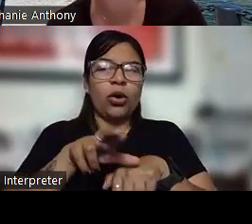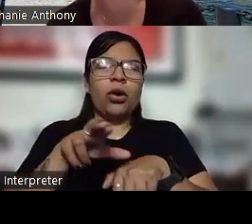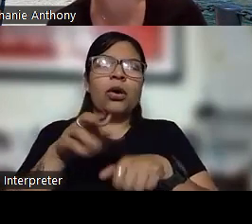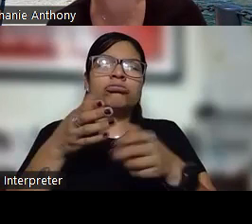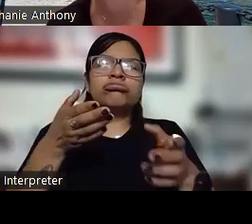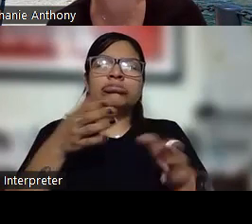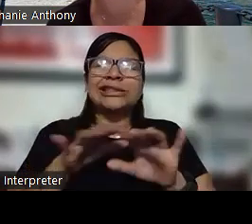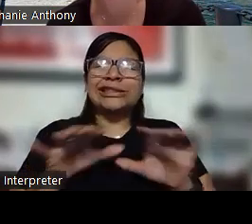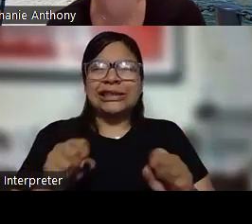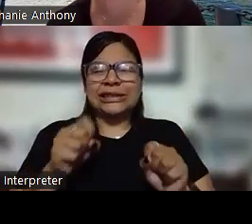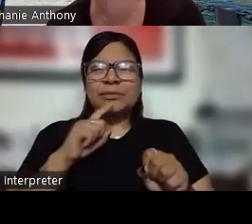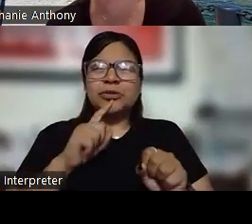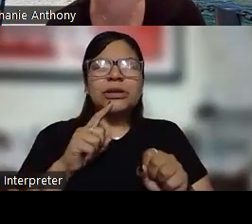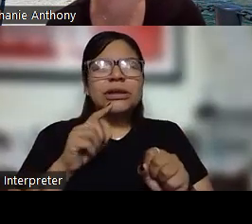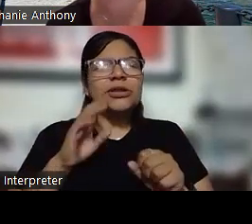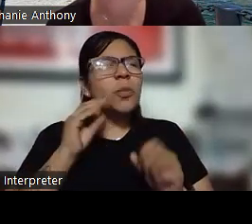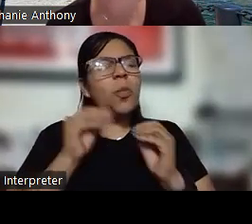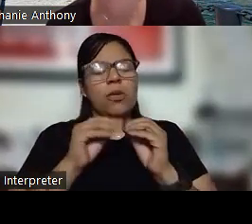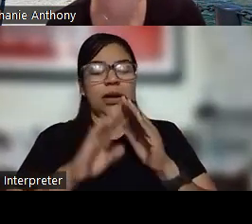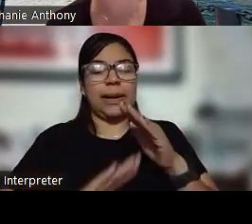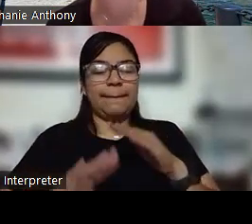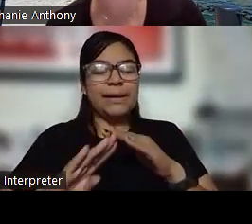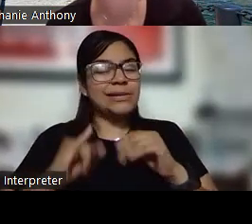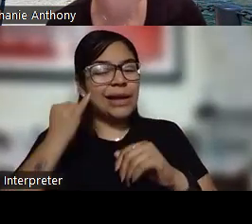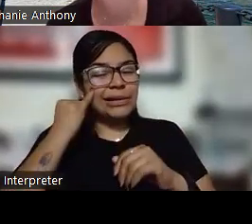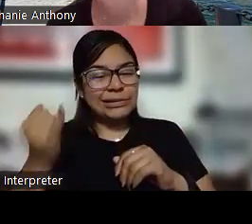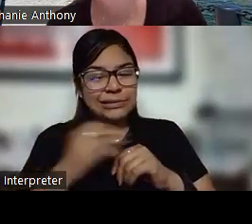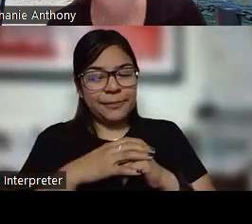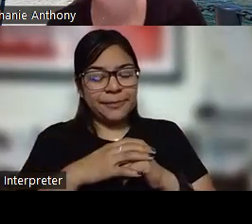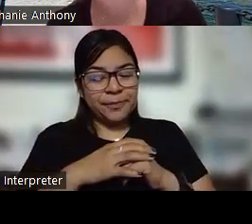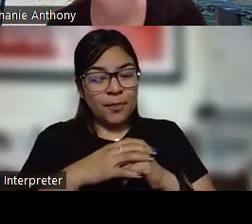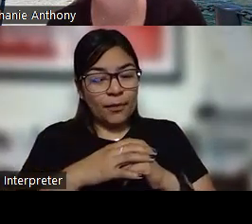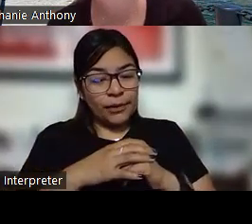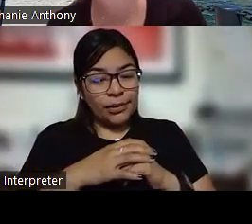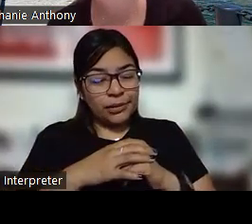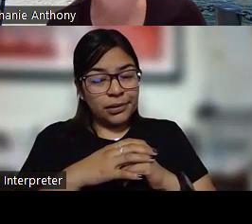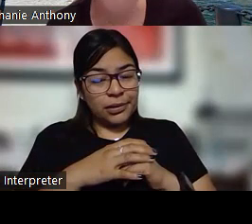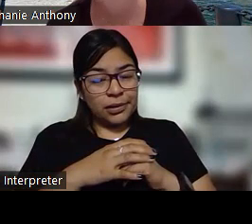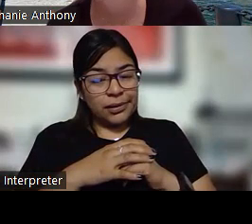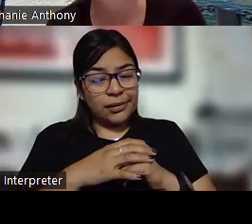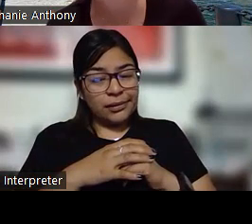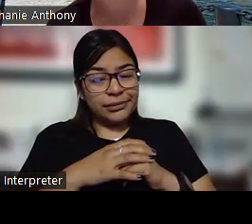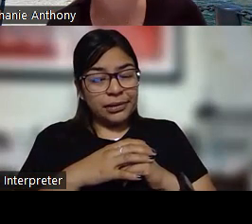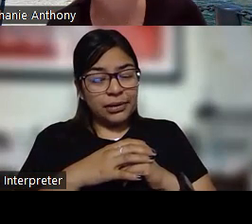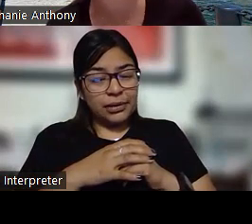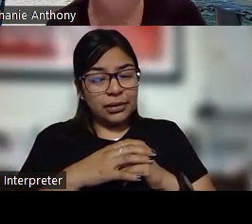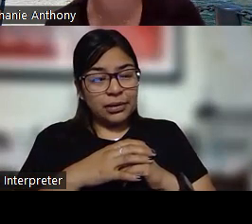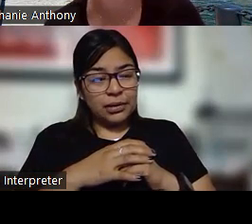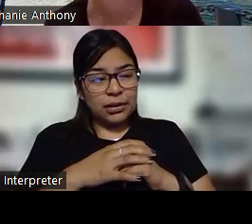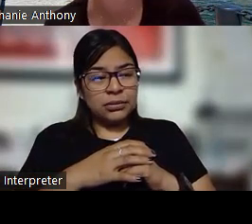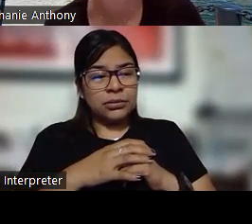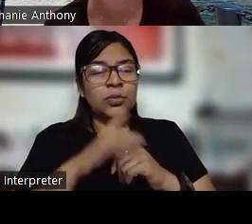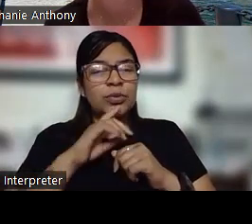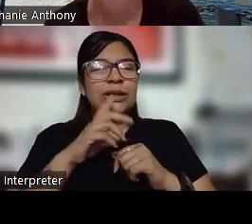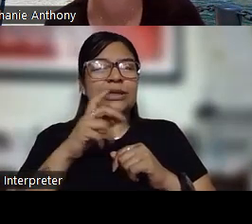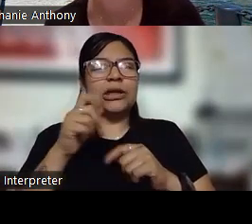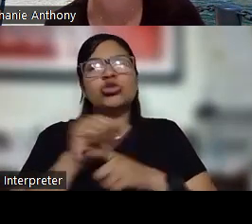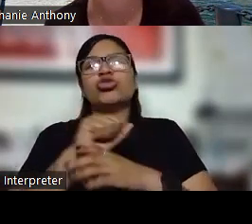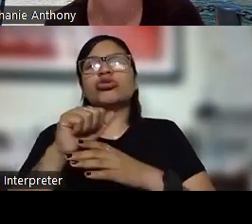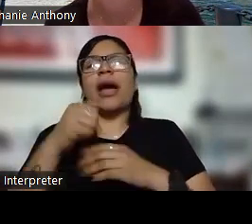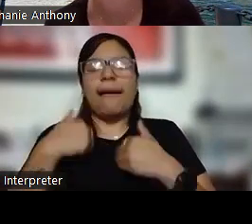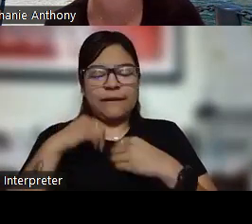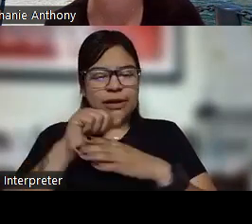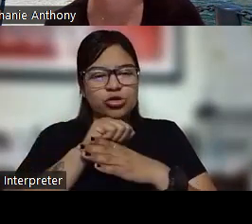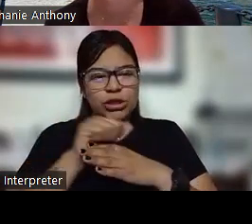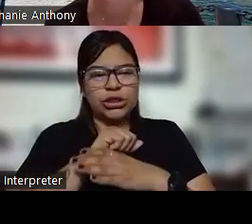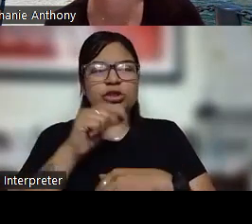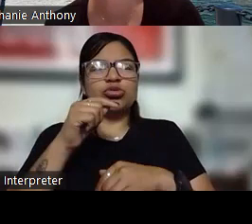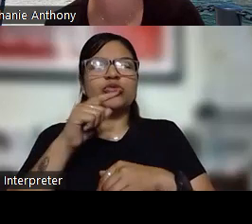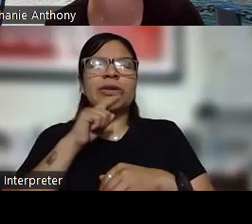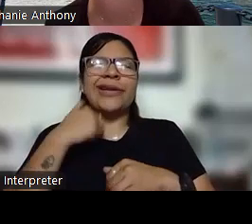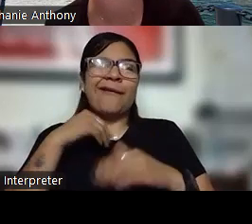it's just kind of basic I think yeah if we are prepared for some sort of results so I see Larry